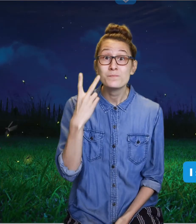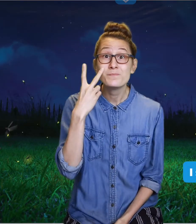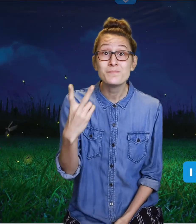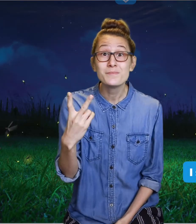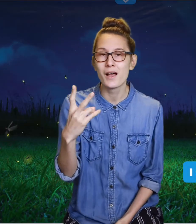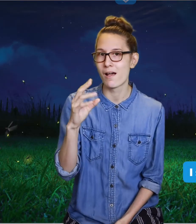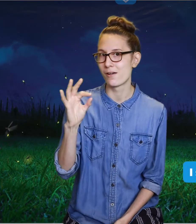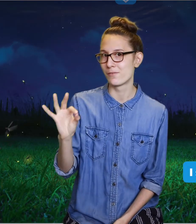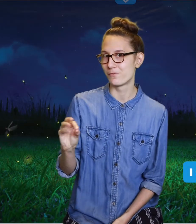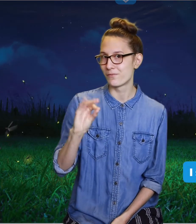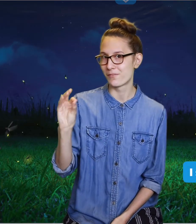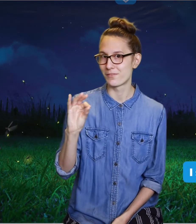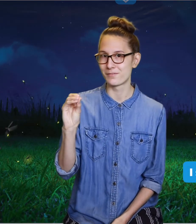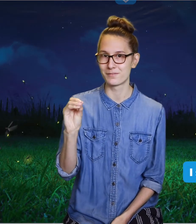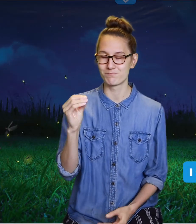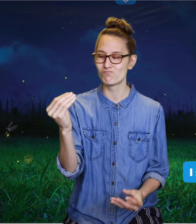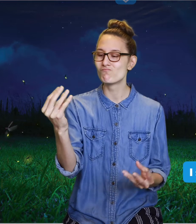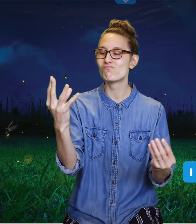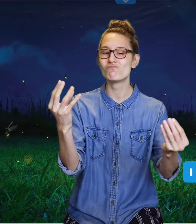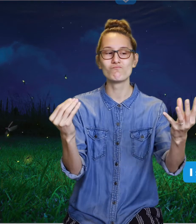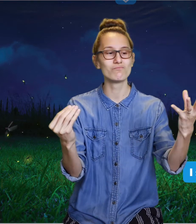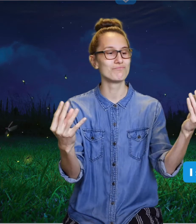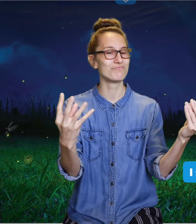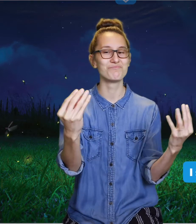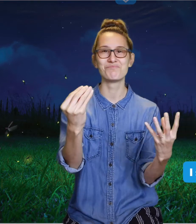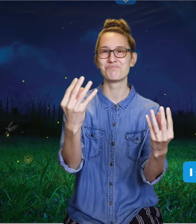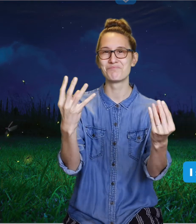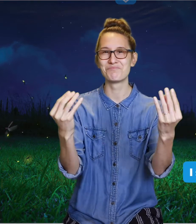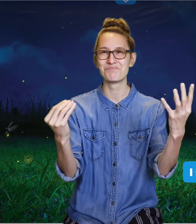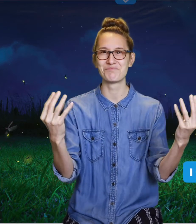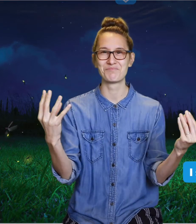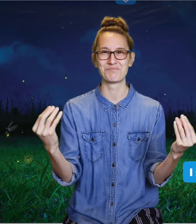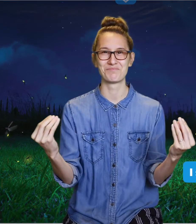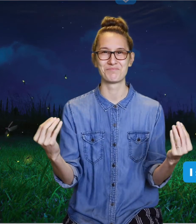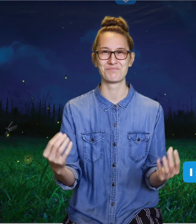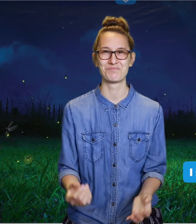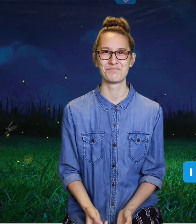I see them glow!